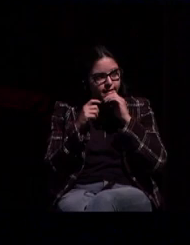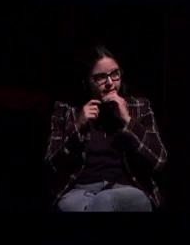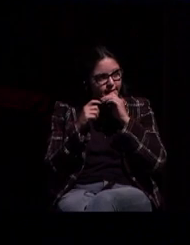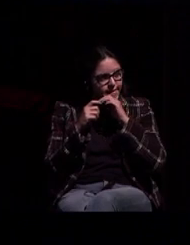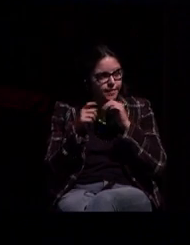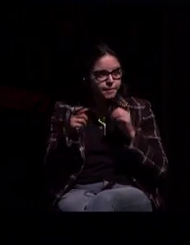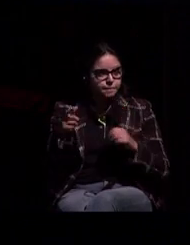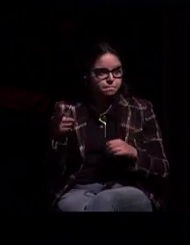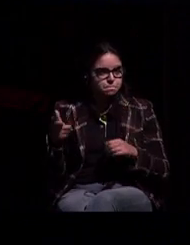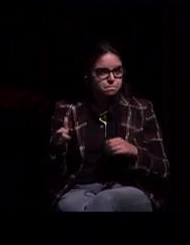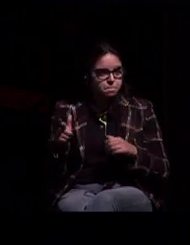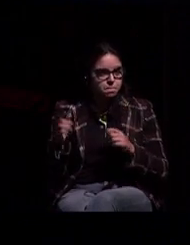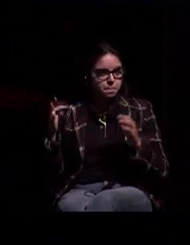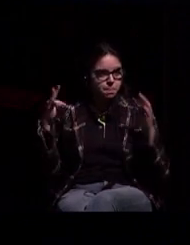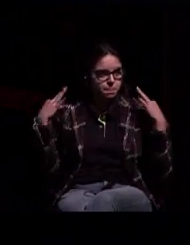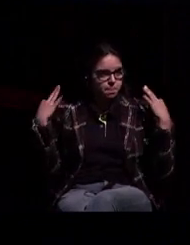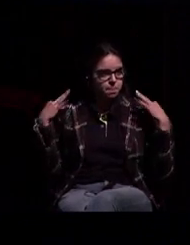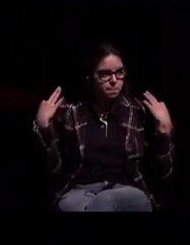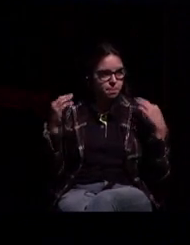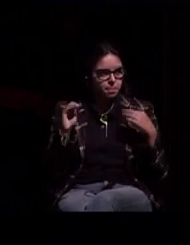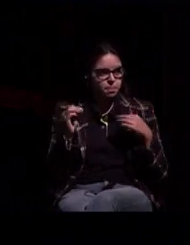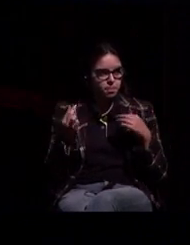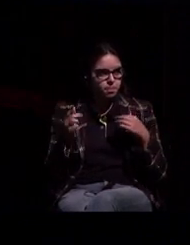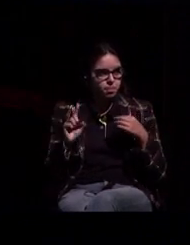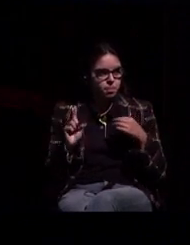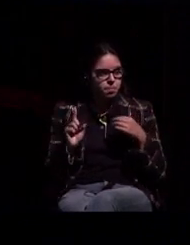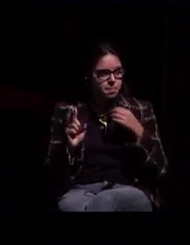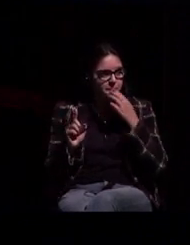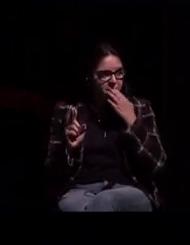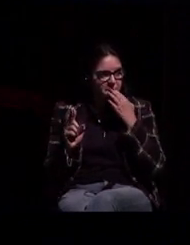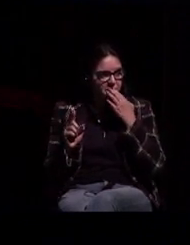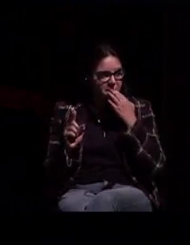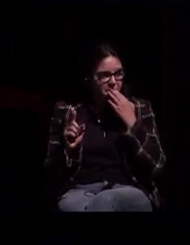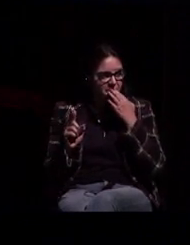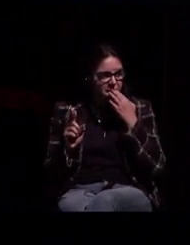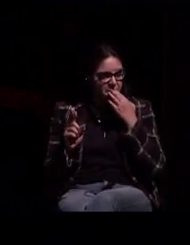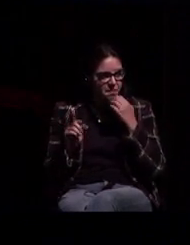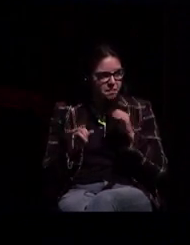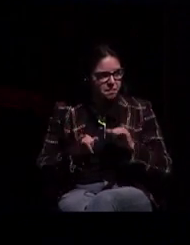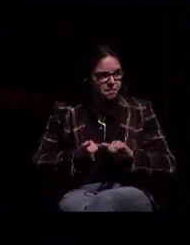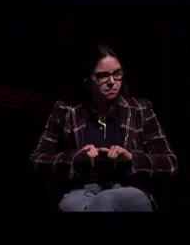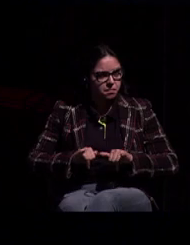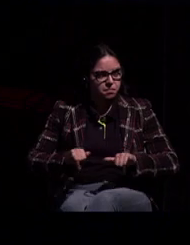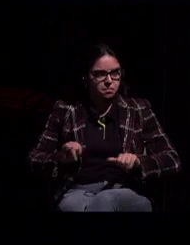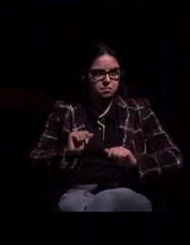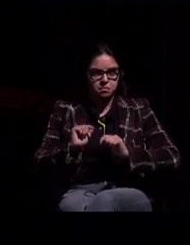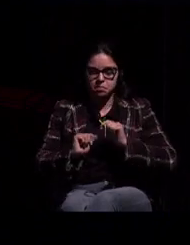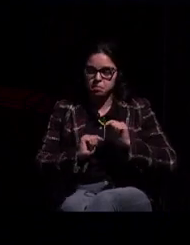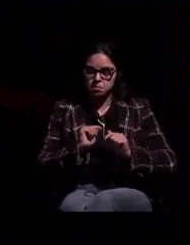Or, depending on what the target markets are, we might have more work during Europe’s holiday,